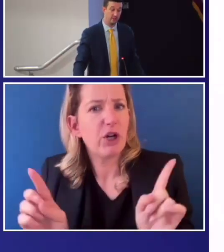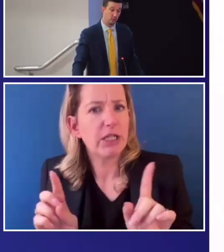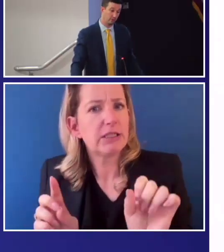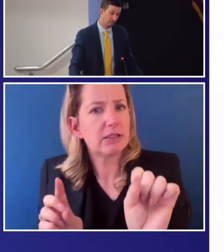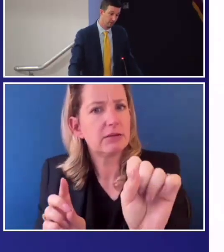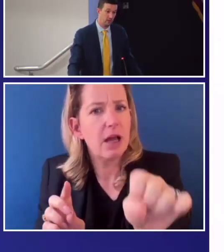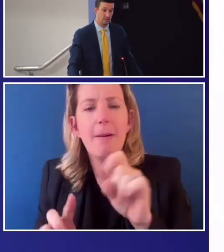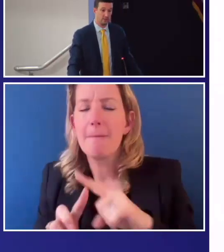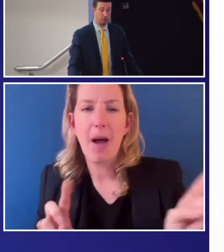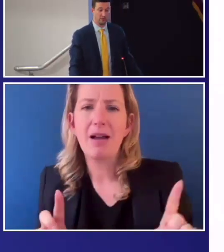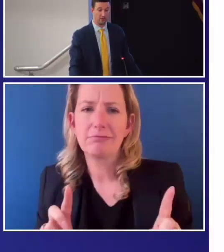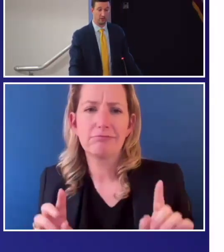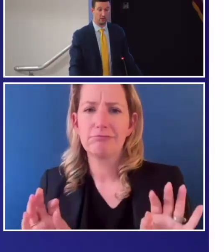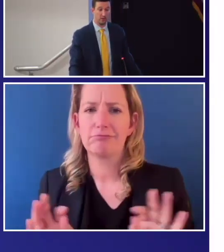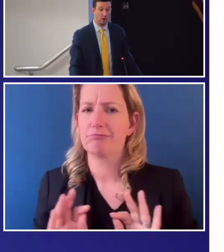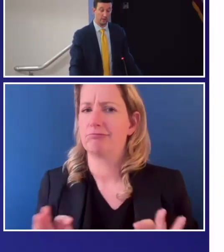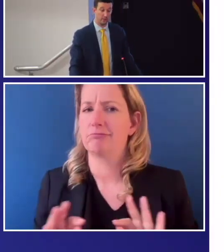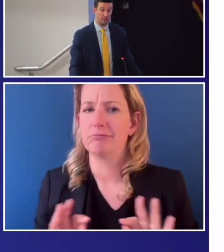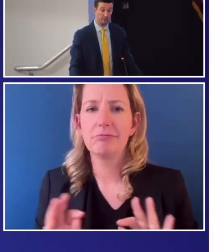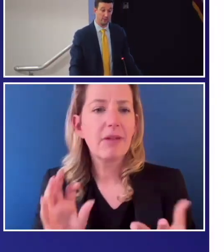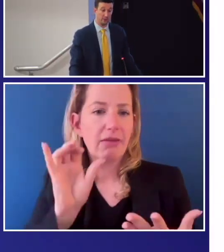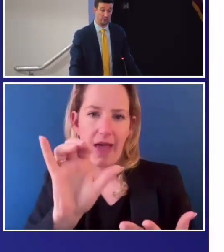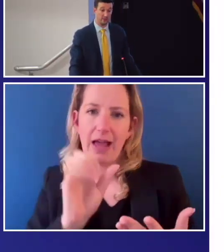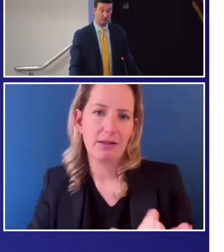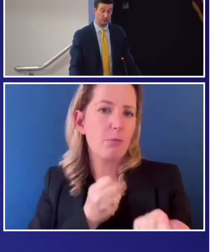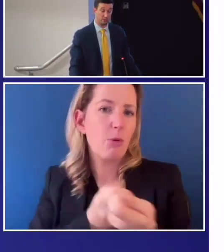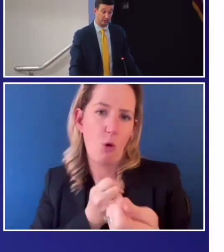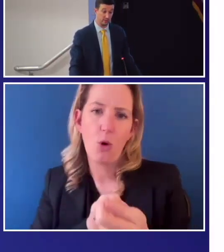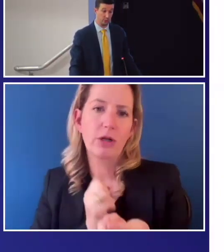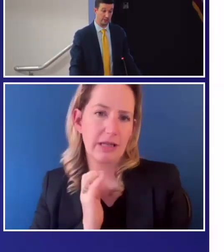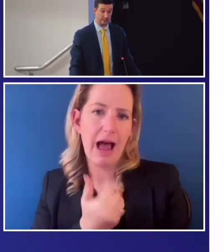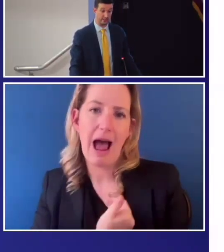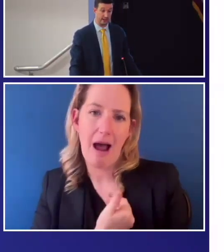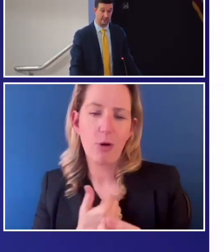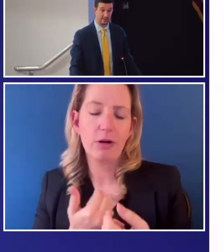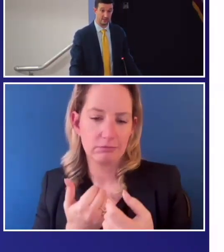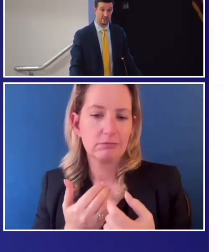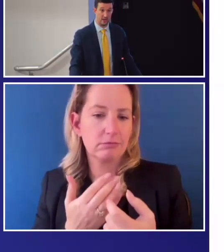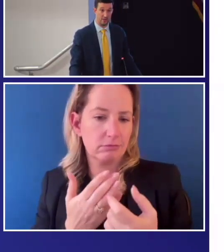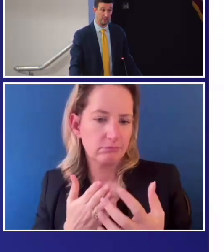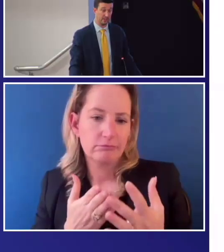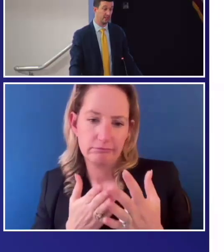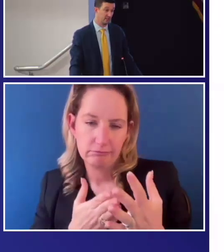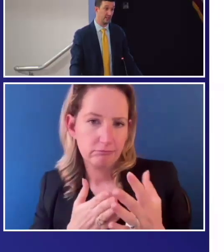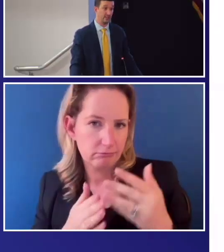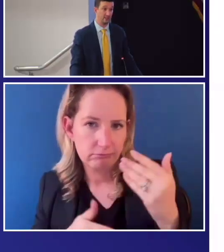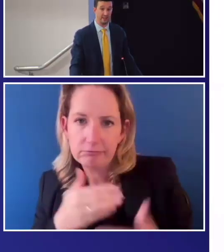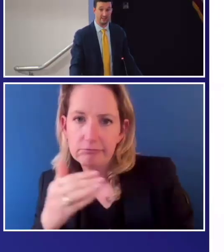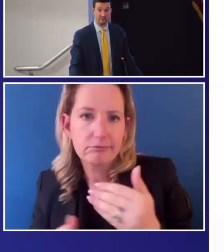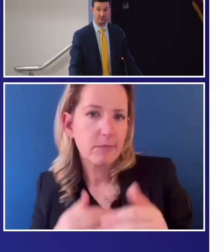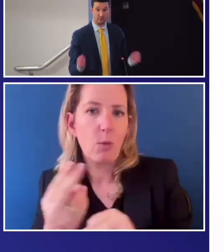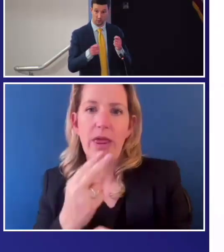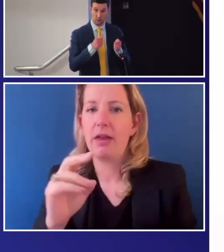It sort of supports our argument for doing this through subregulatory guidance because it is -- at the end of the day, we're